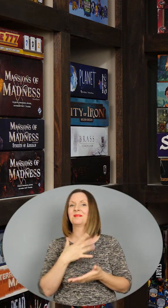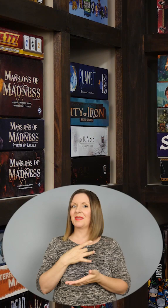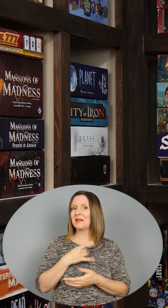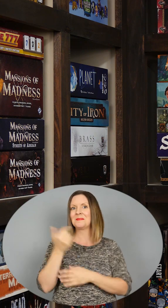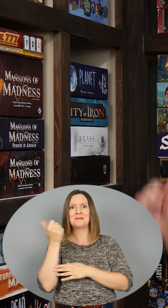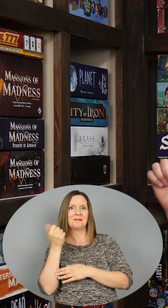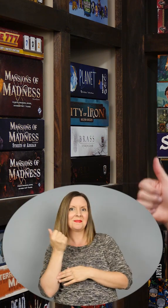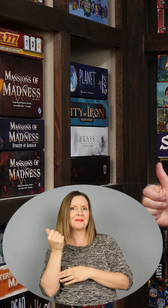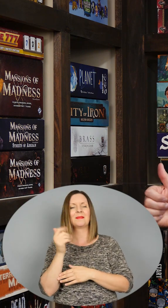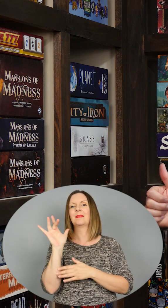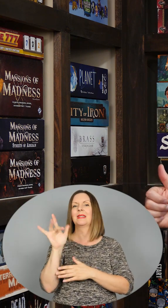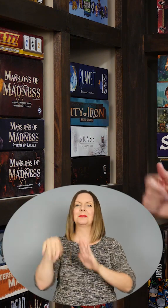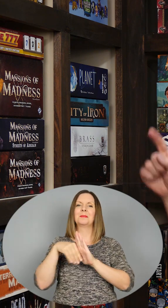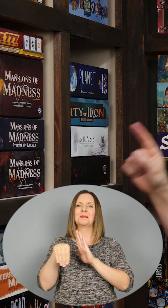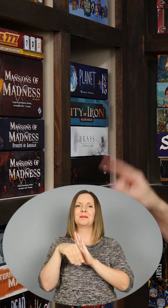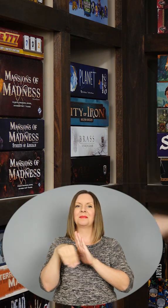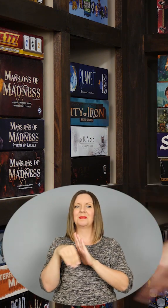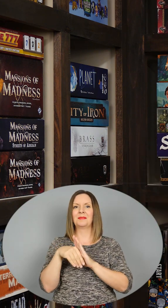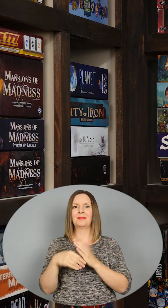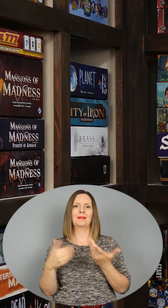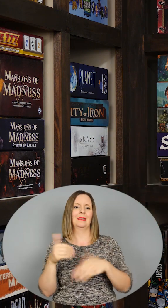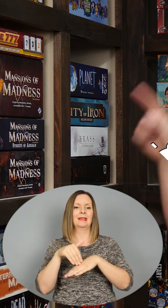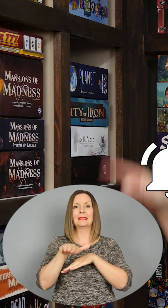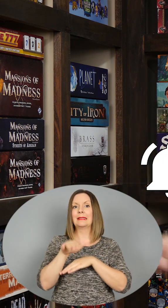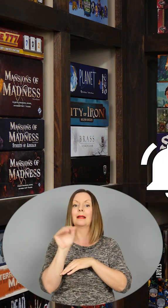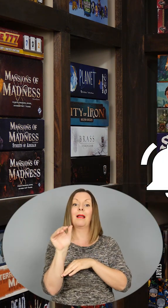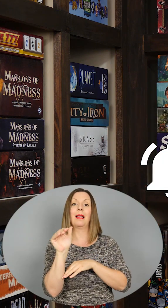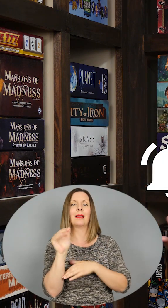please consider giving it a like, subscribing and clicking that little bell icon so you